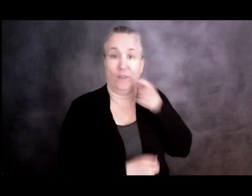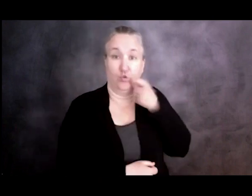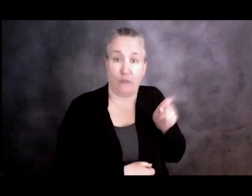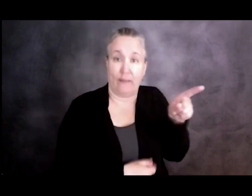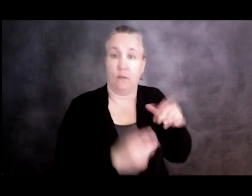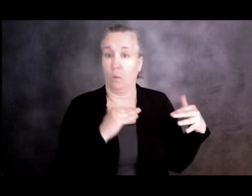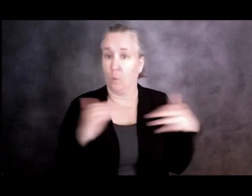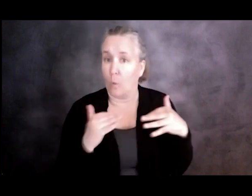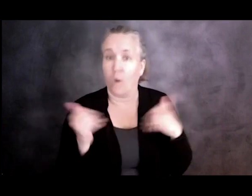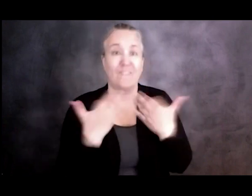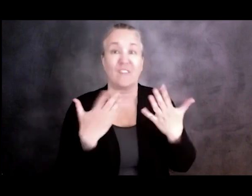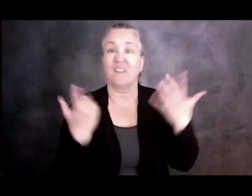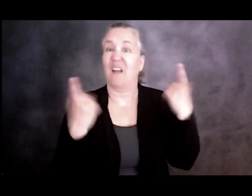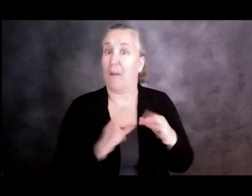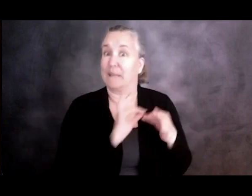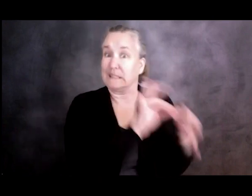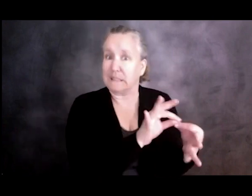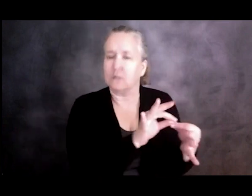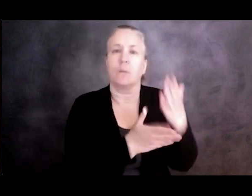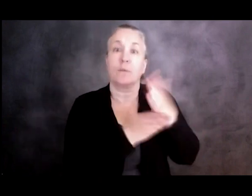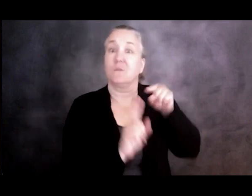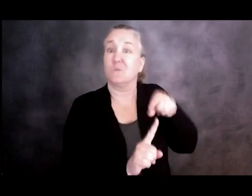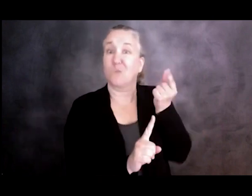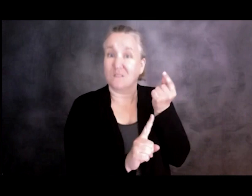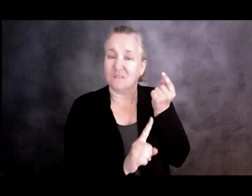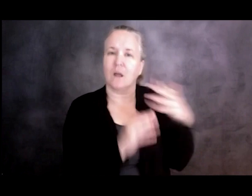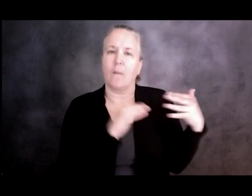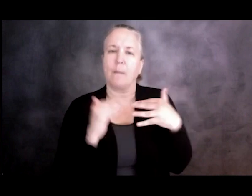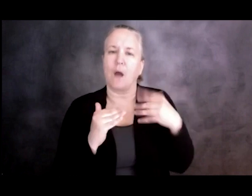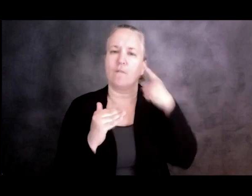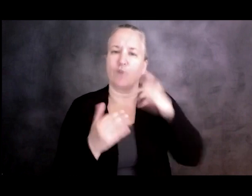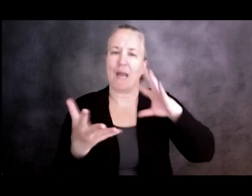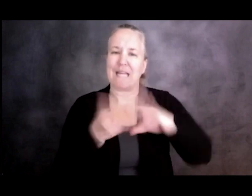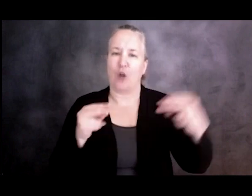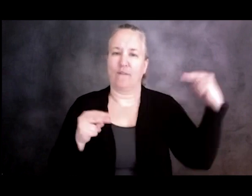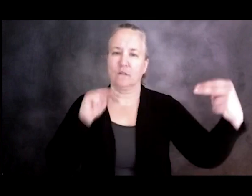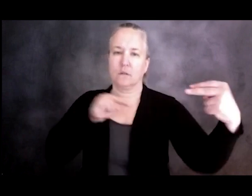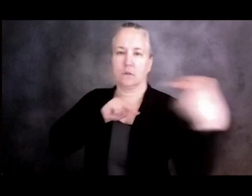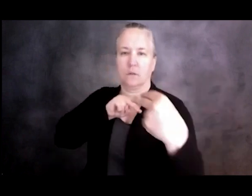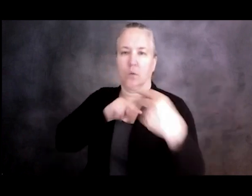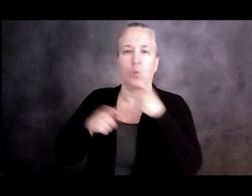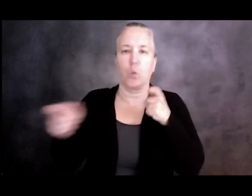and everything going on around it is partly a battle over narratives, over the control of media and social media.